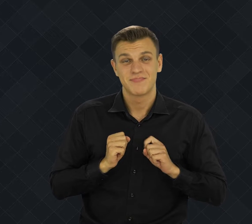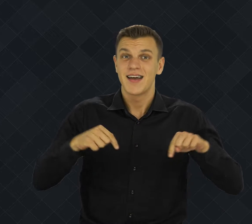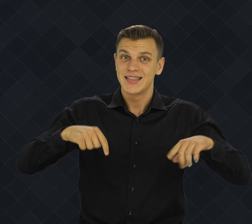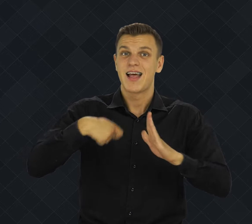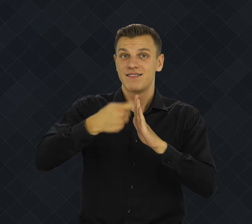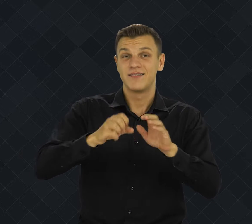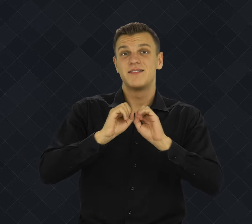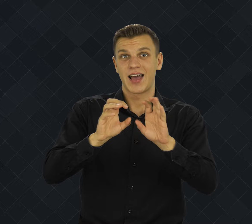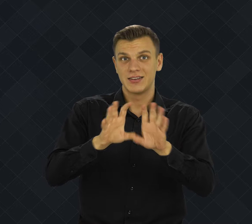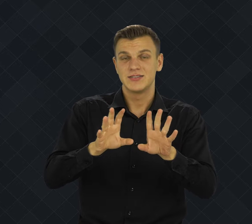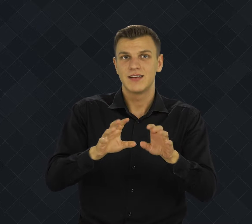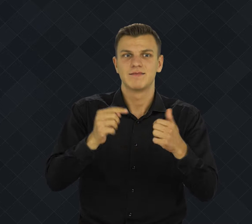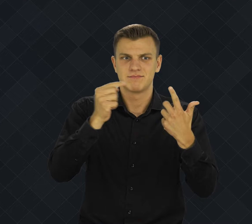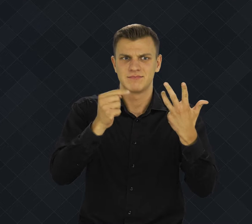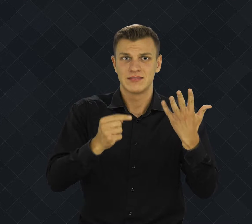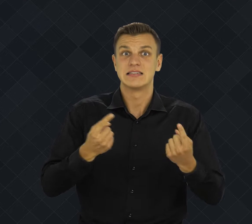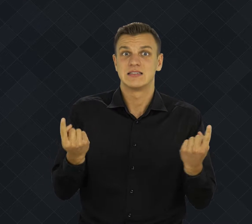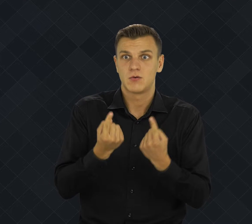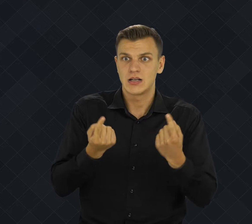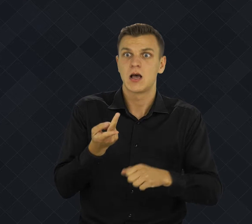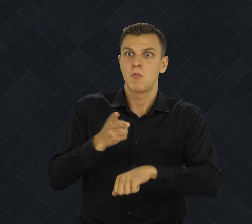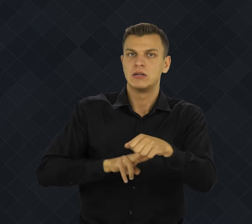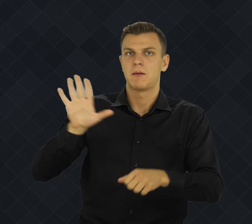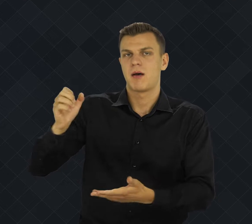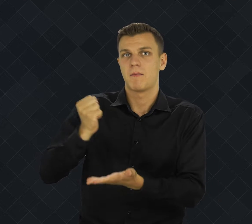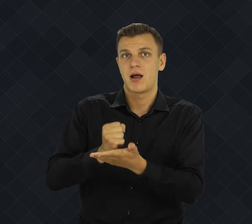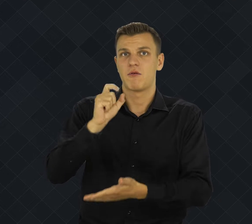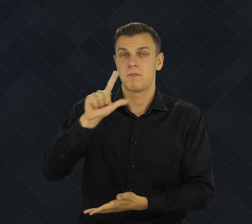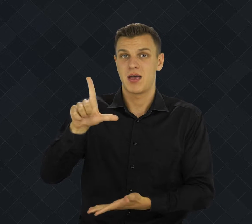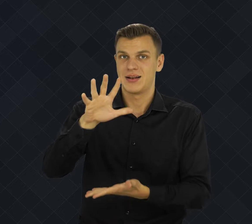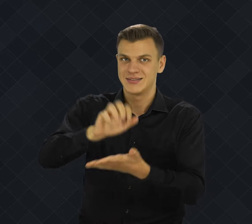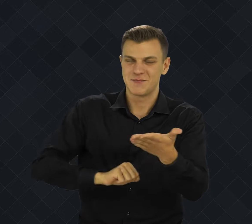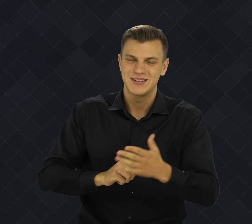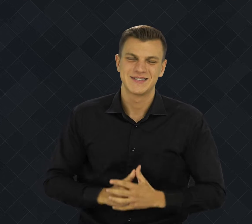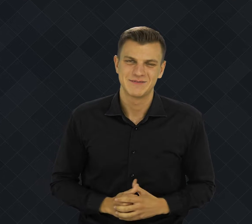You will learn about them in today's video.